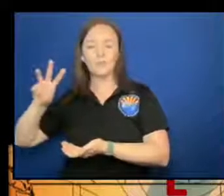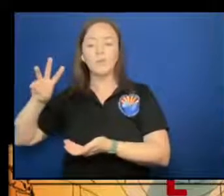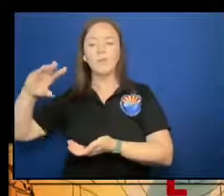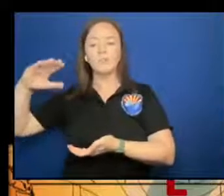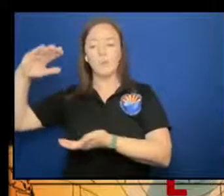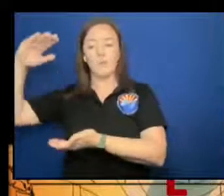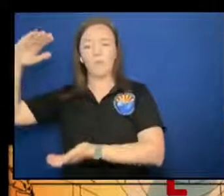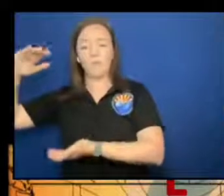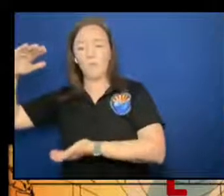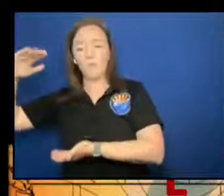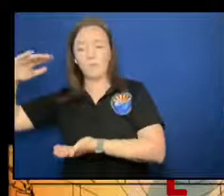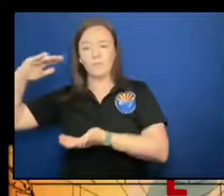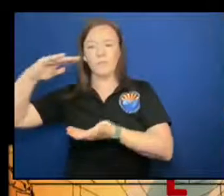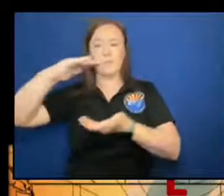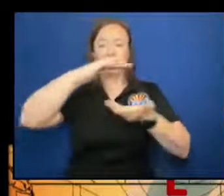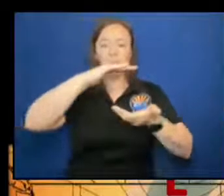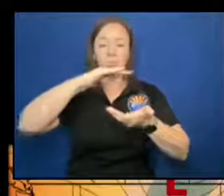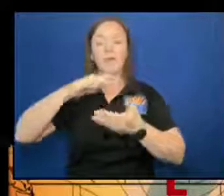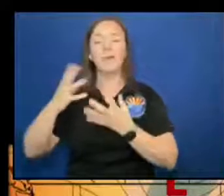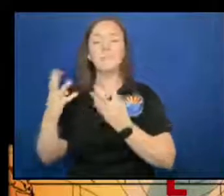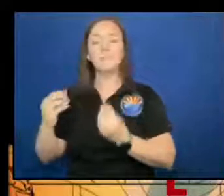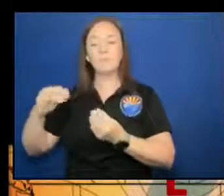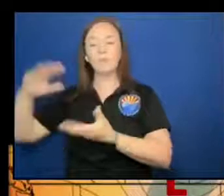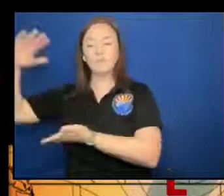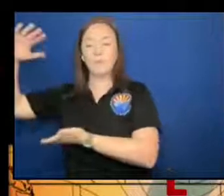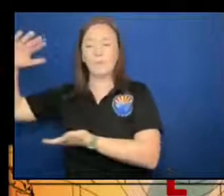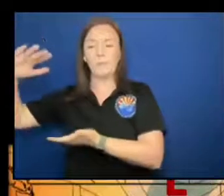MORNING OPERATIONS VIDEOS FOR THE NEXT TWO MORNING